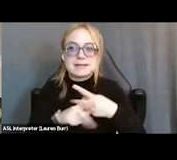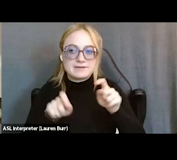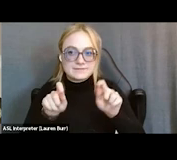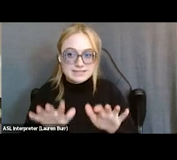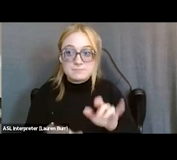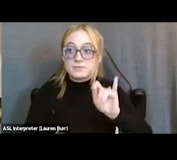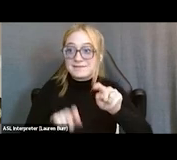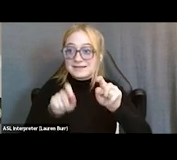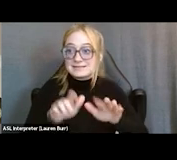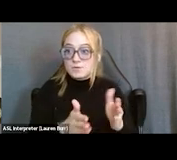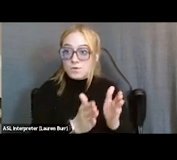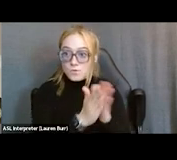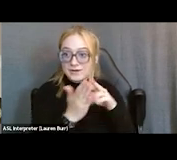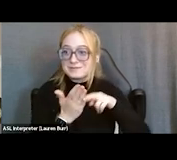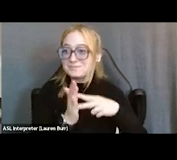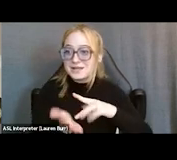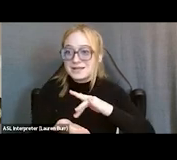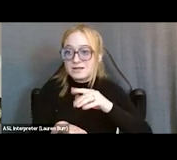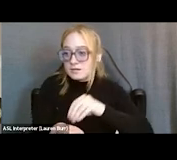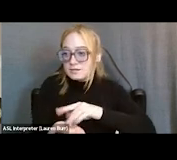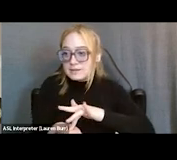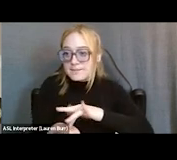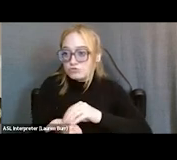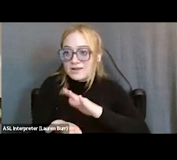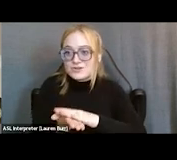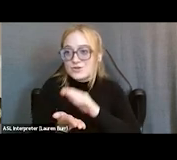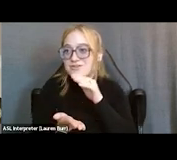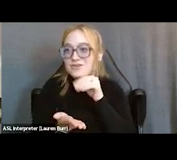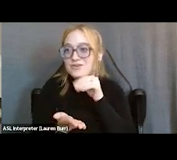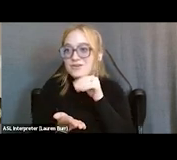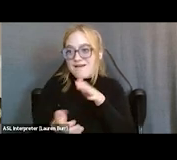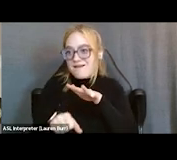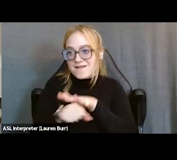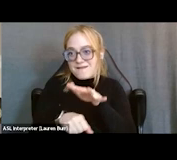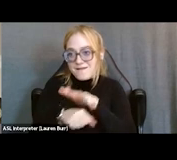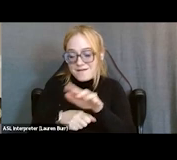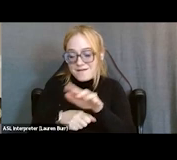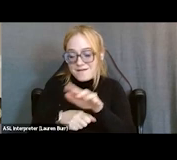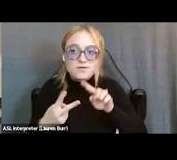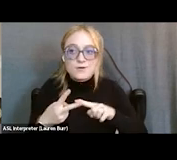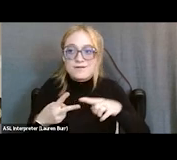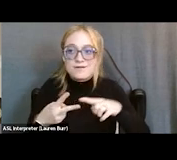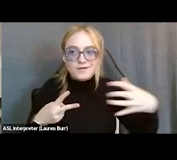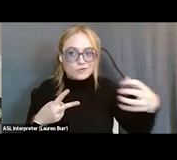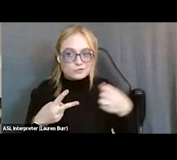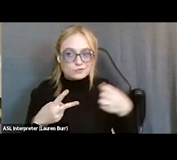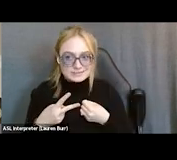because the records are either insufficient or if the records haven't been received yet, please do attend those exams.